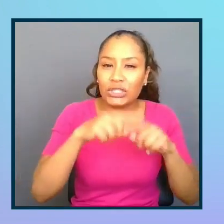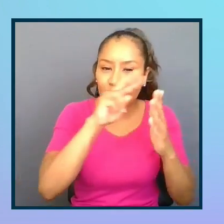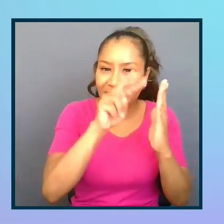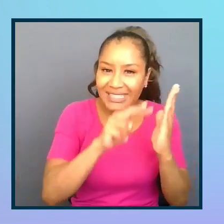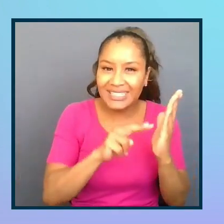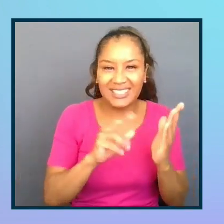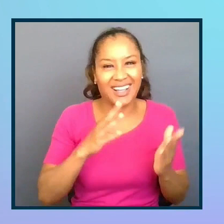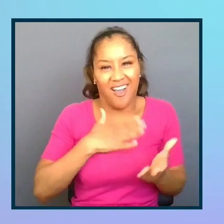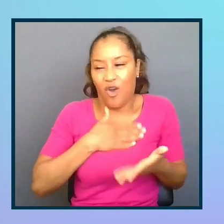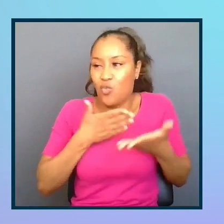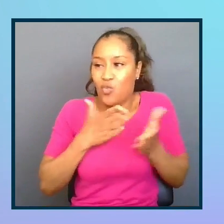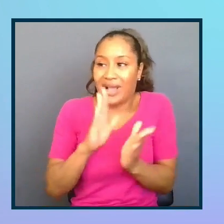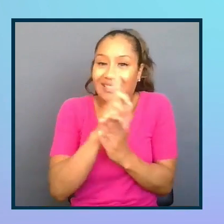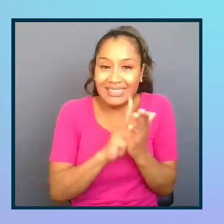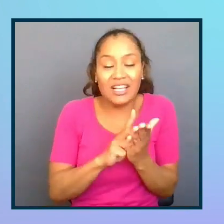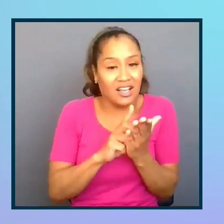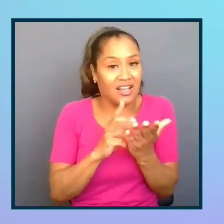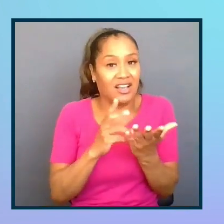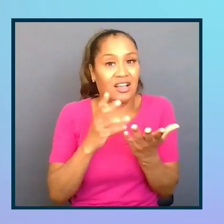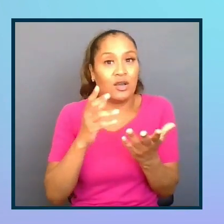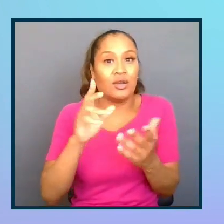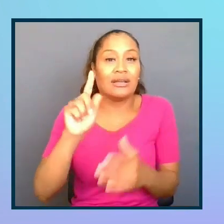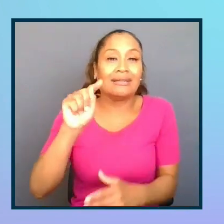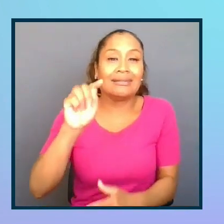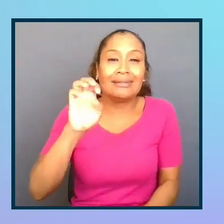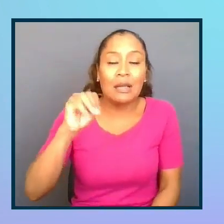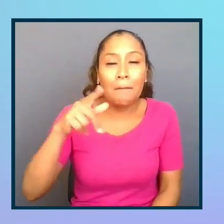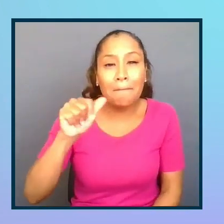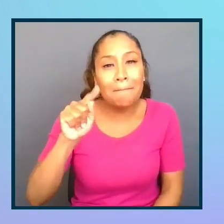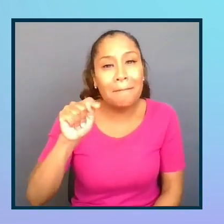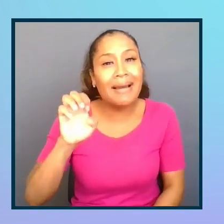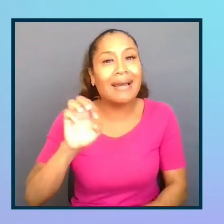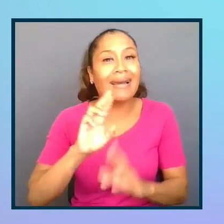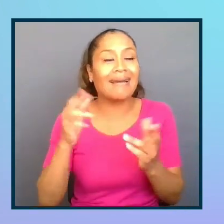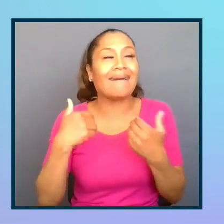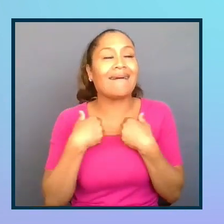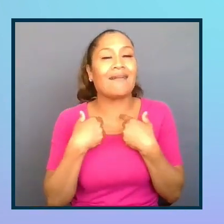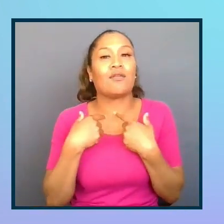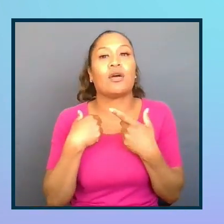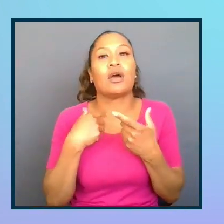and the fact that we've got templates and we've got reusable components that uphold